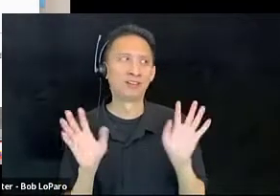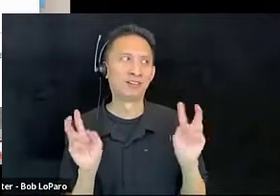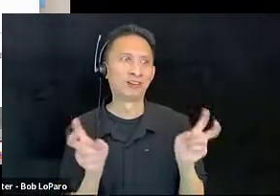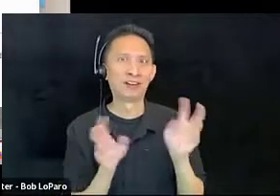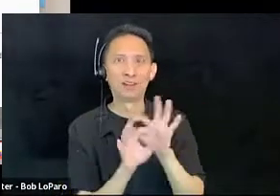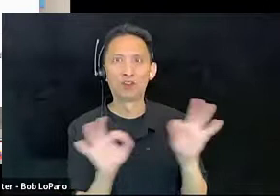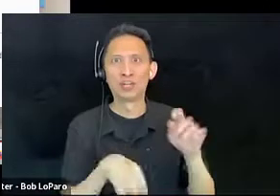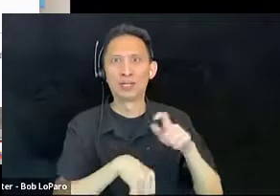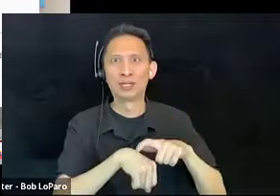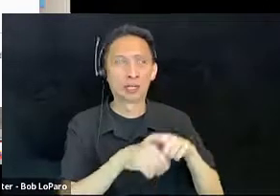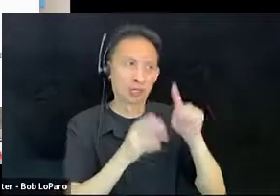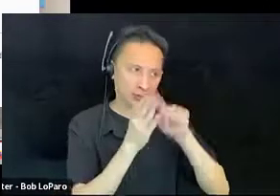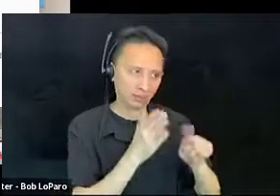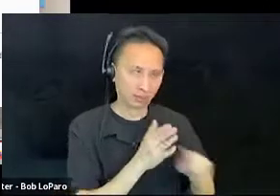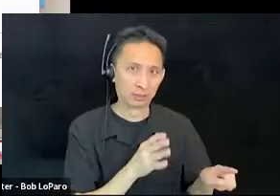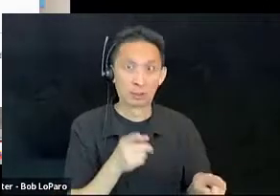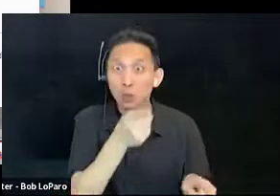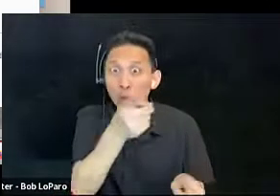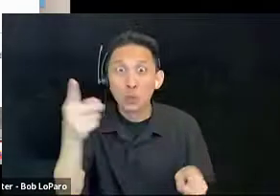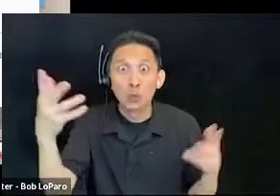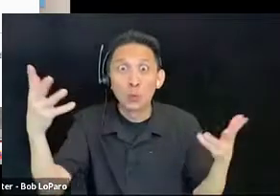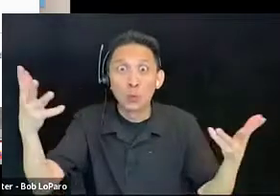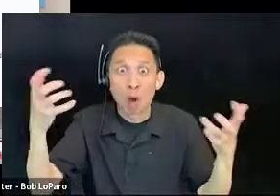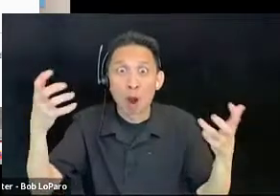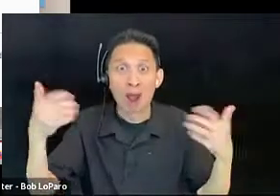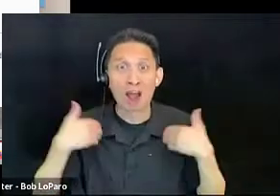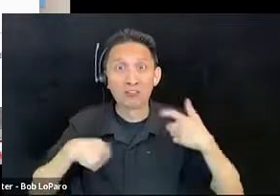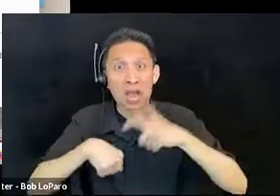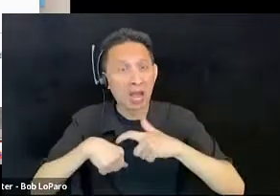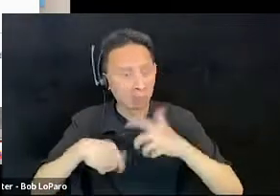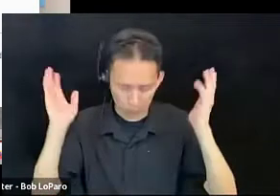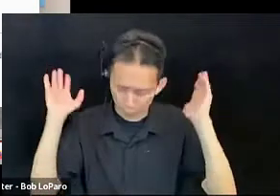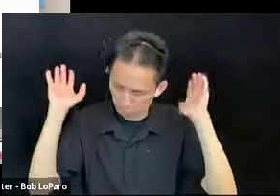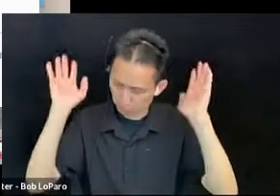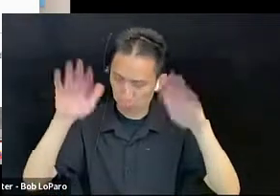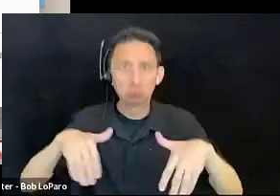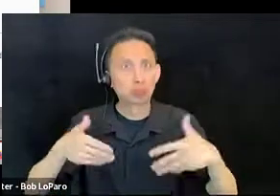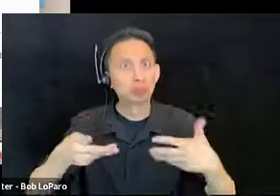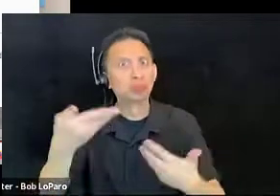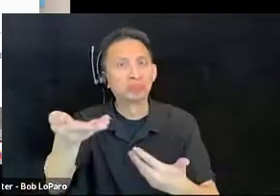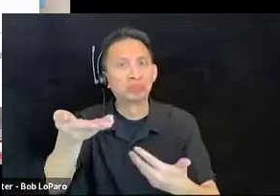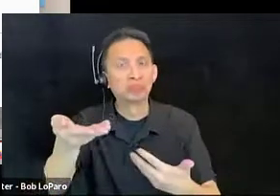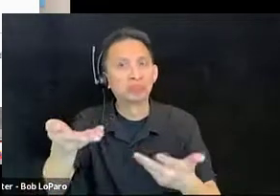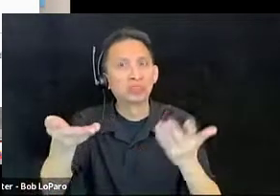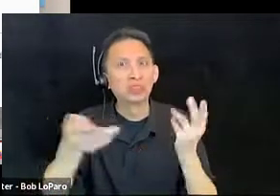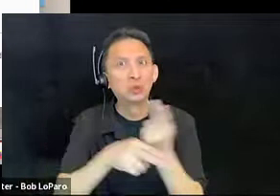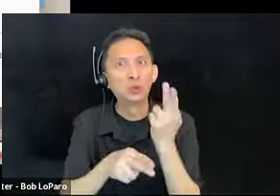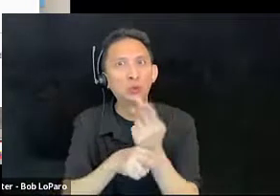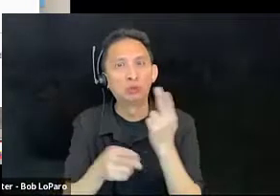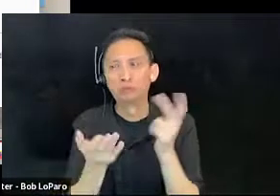please, we would love that. And certainly, we thought of this as really a functional instrument